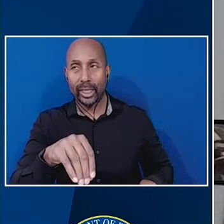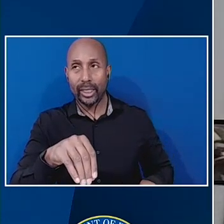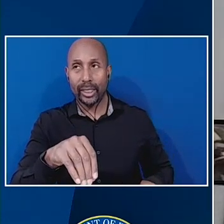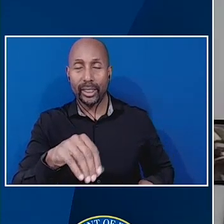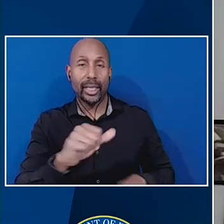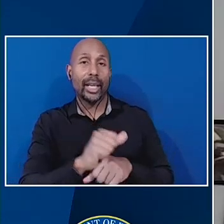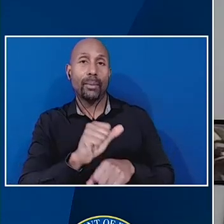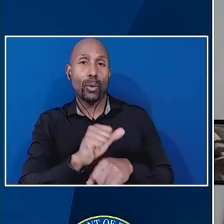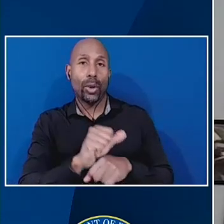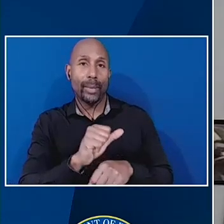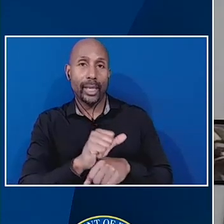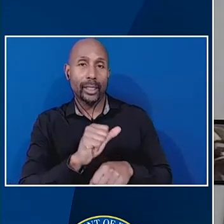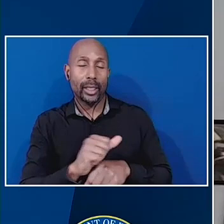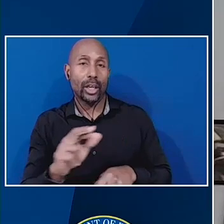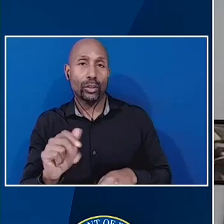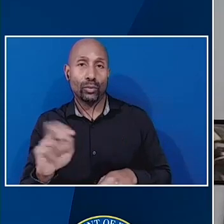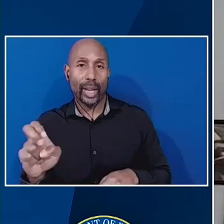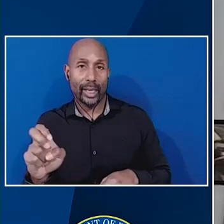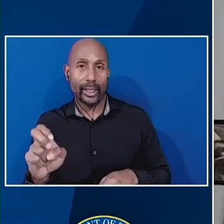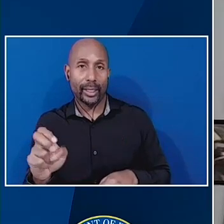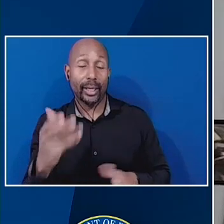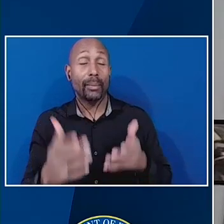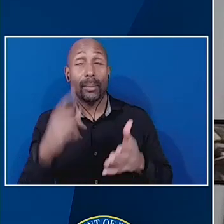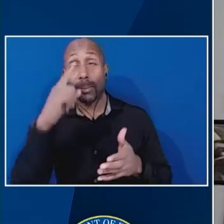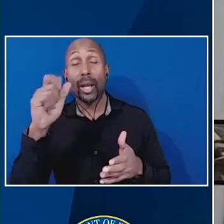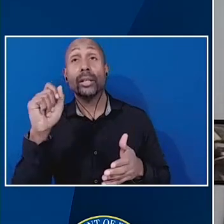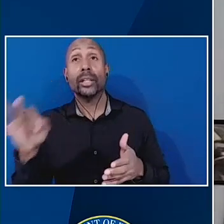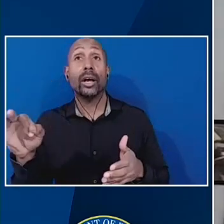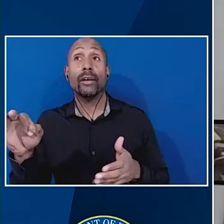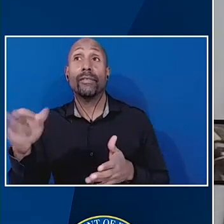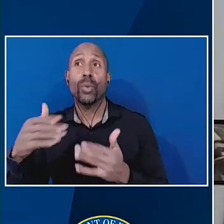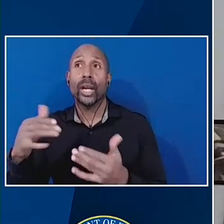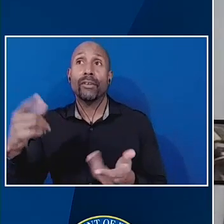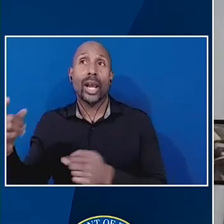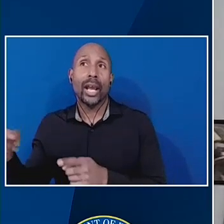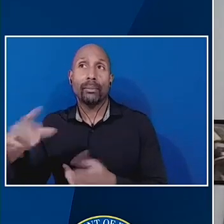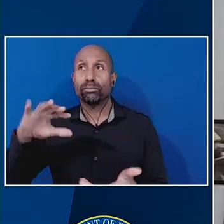Well maybe because of the situation, you